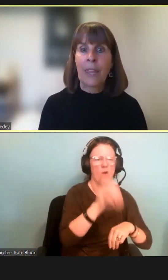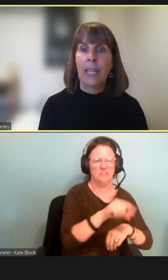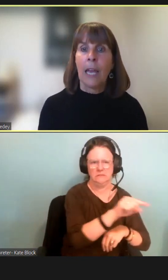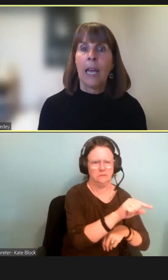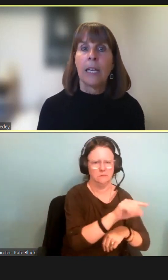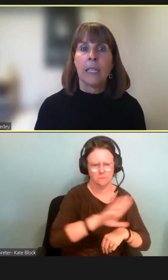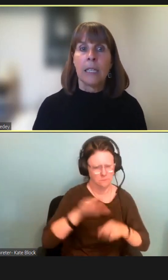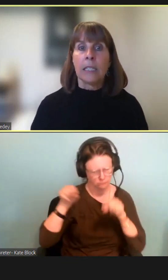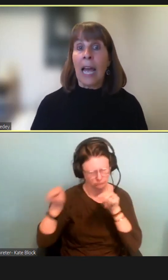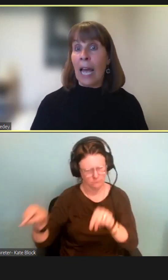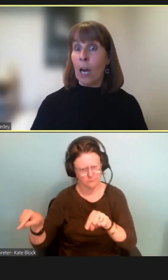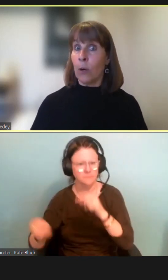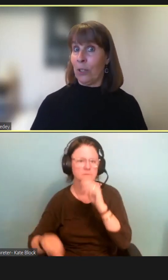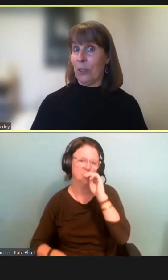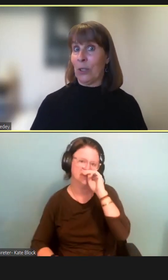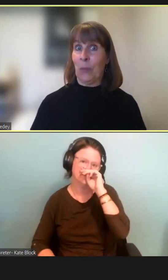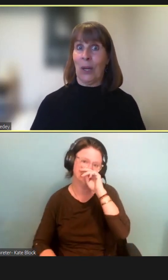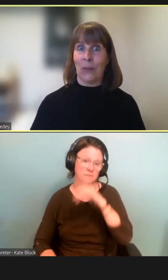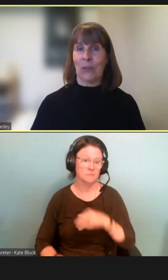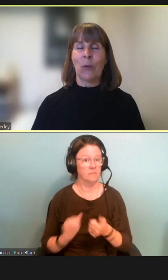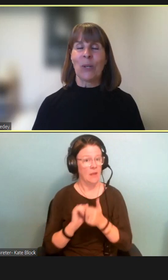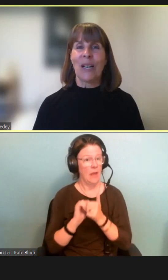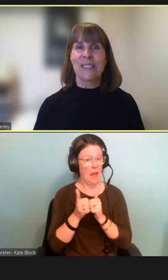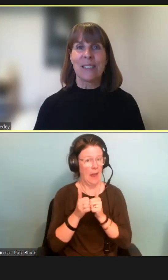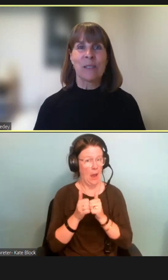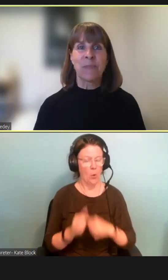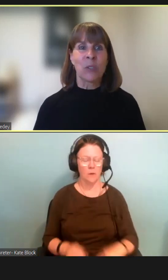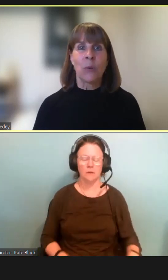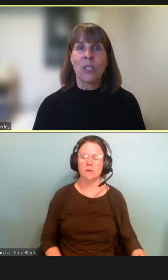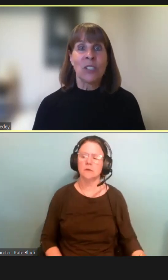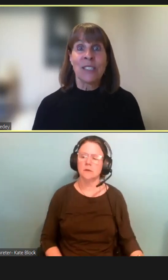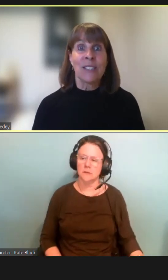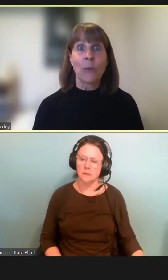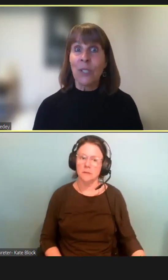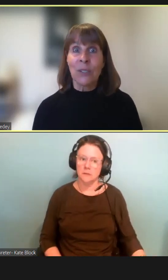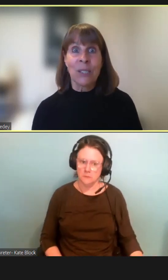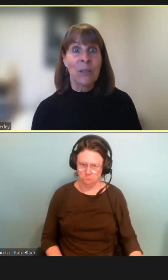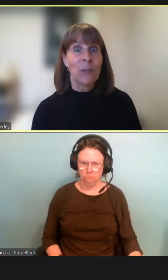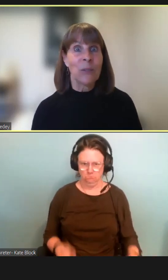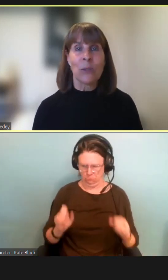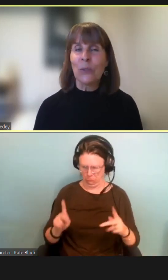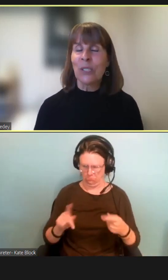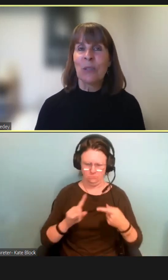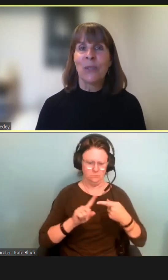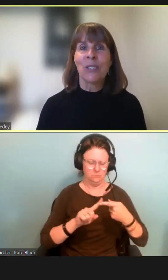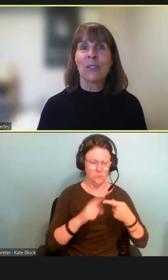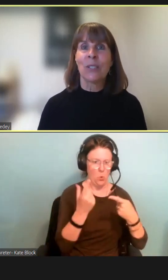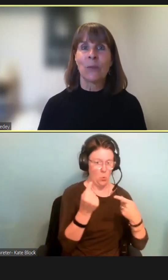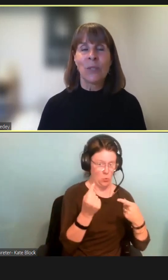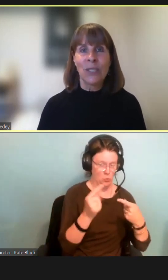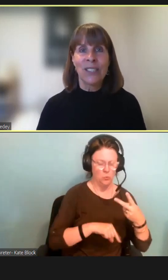location how are you going to go about this whole process so once you decide what you're going to use who's going to administer it when are you going to do